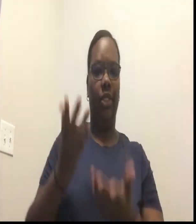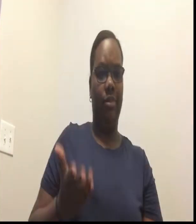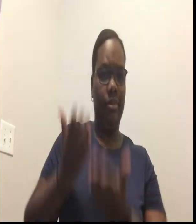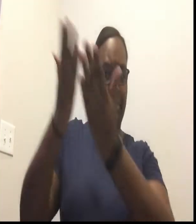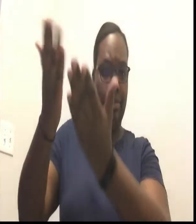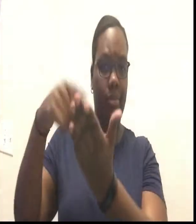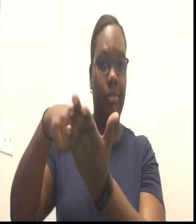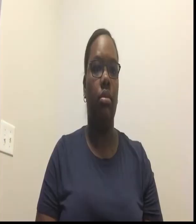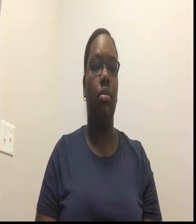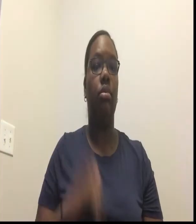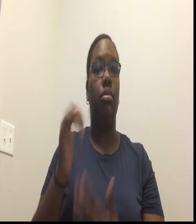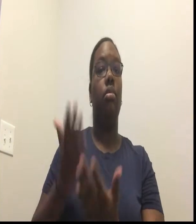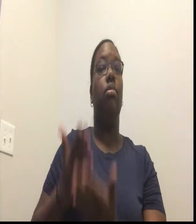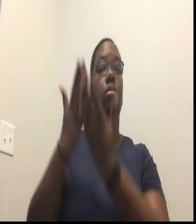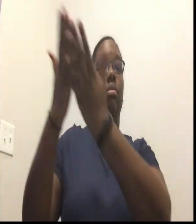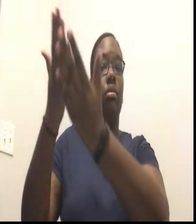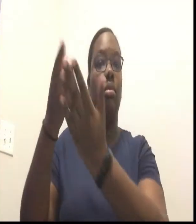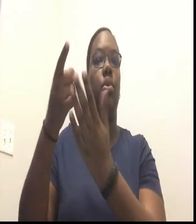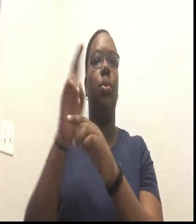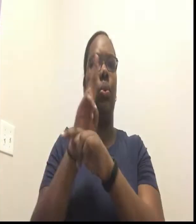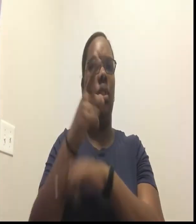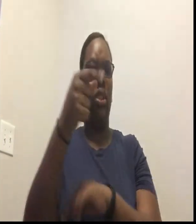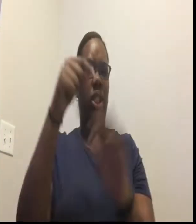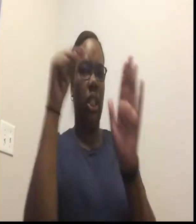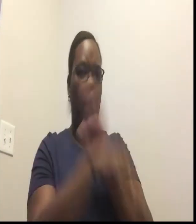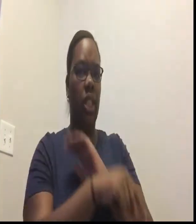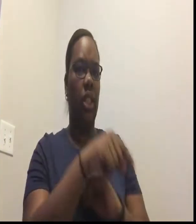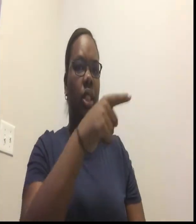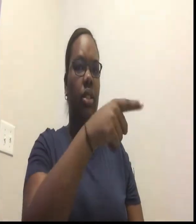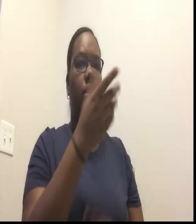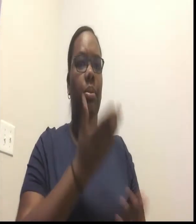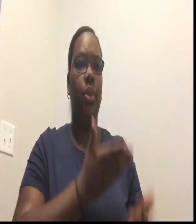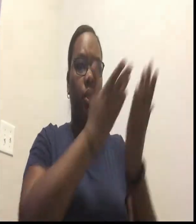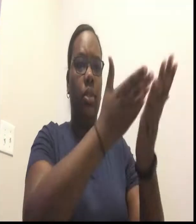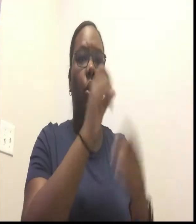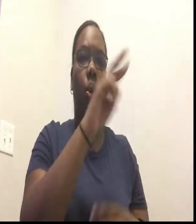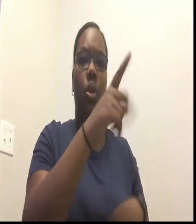when there are procedural questions about other motions so it's not